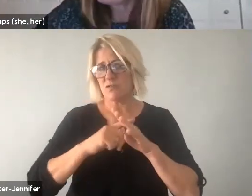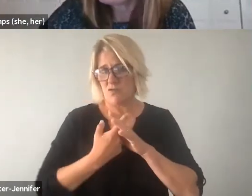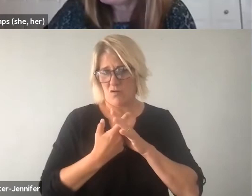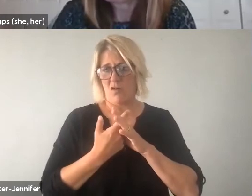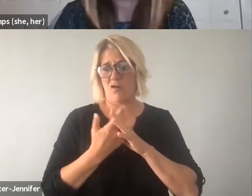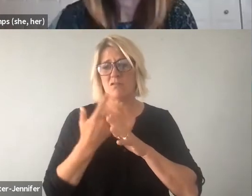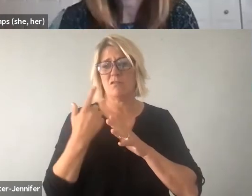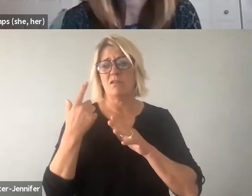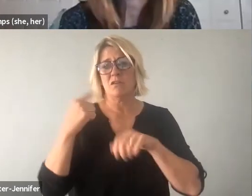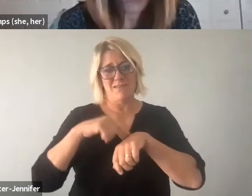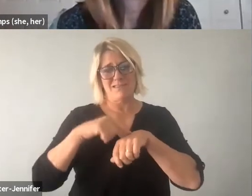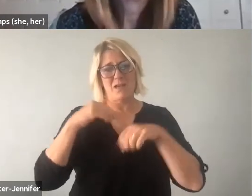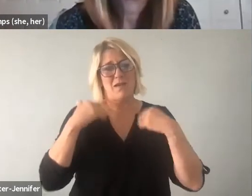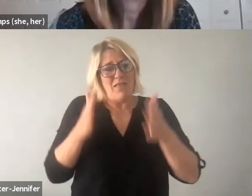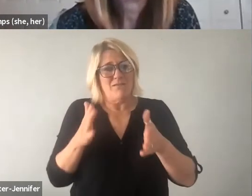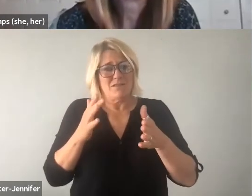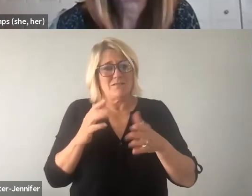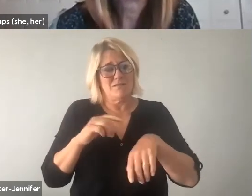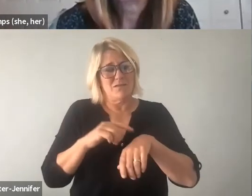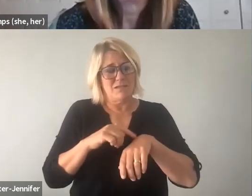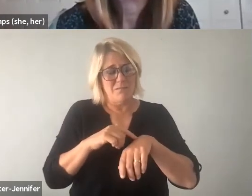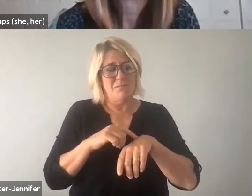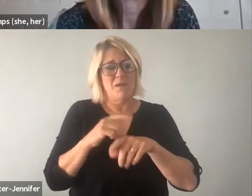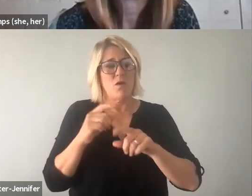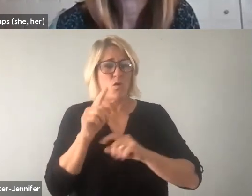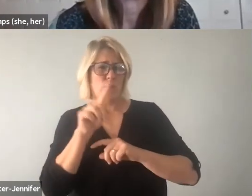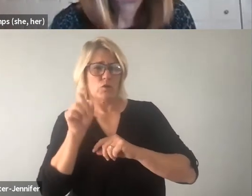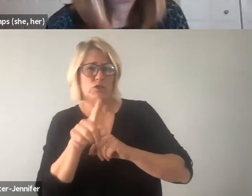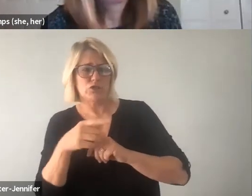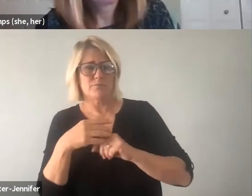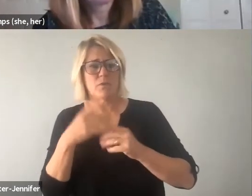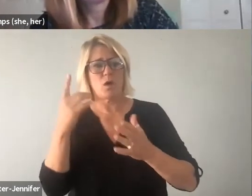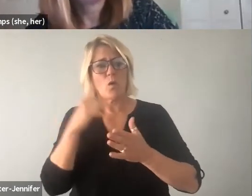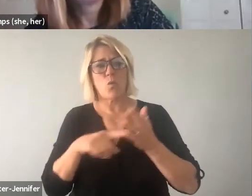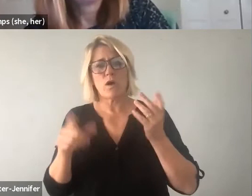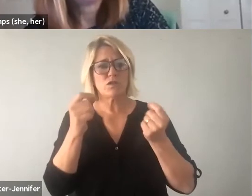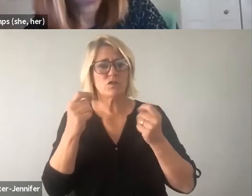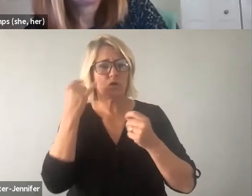been able to provide to us today. We do have a couple of questions that we can start to deal with in the time that